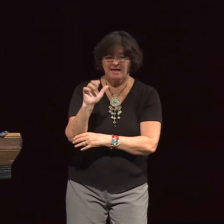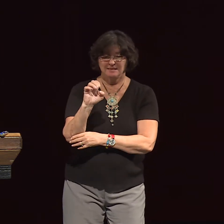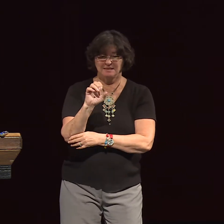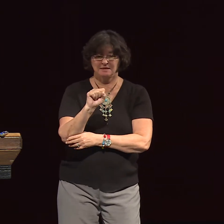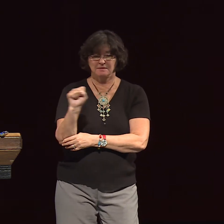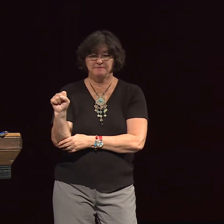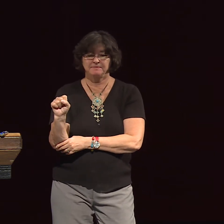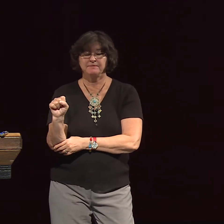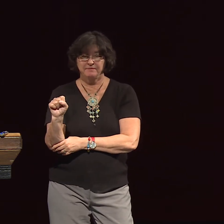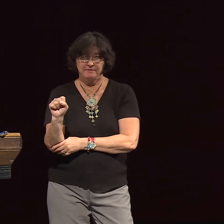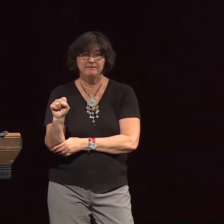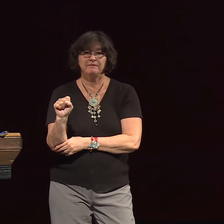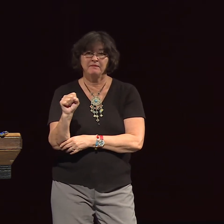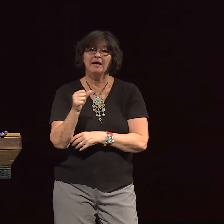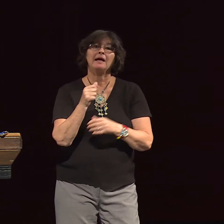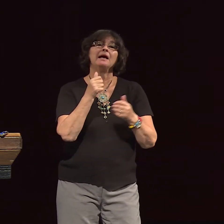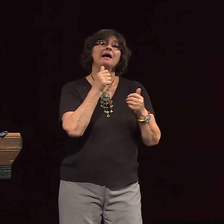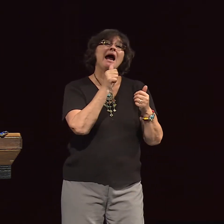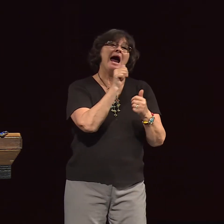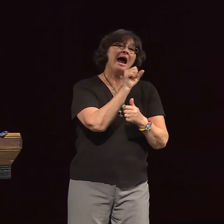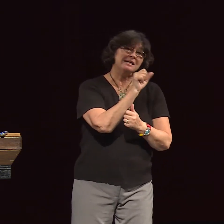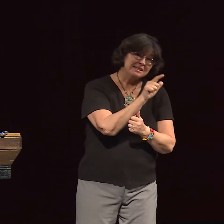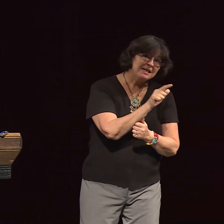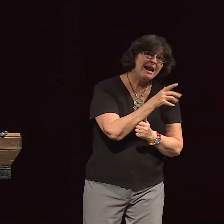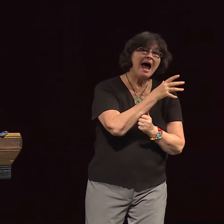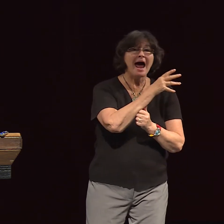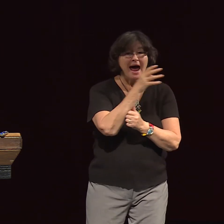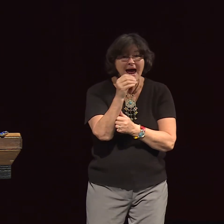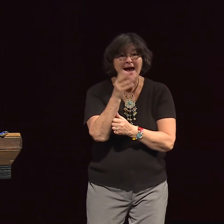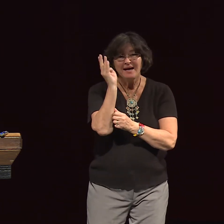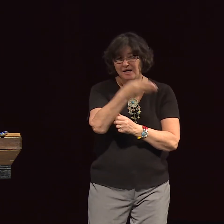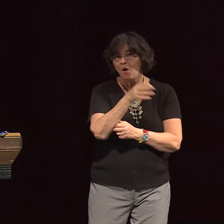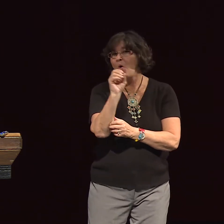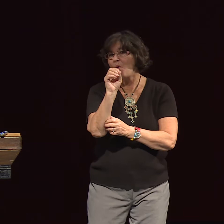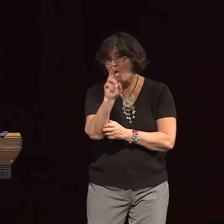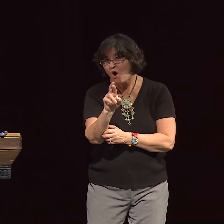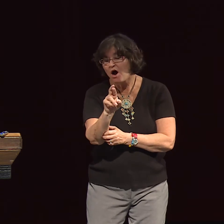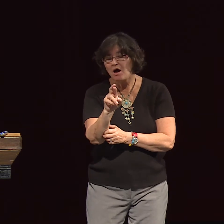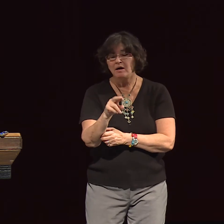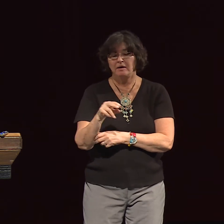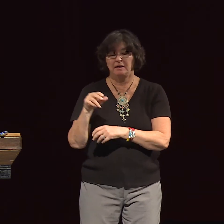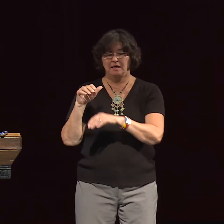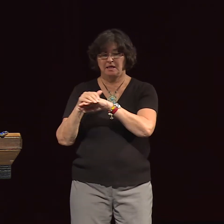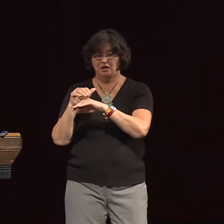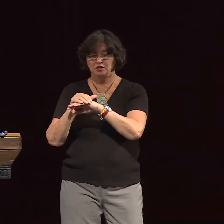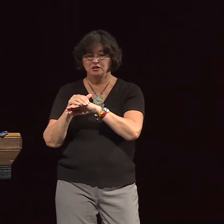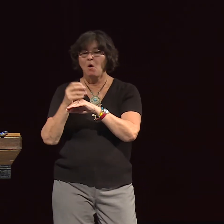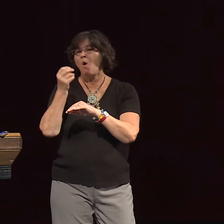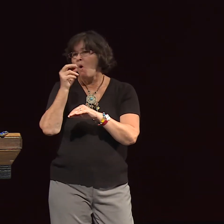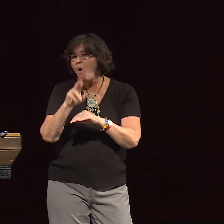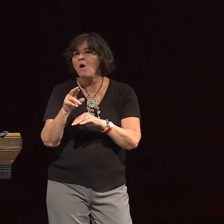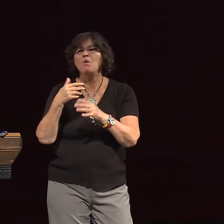We want to make sure that language, communication is fully accessible.